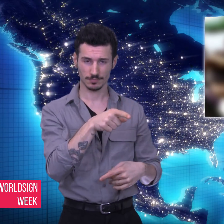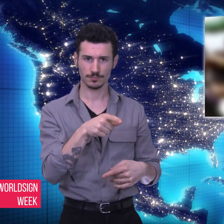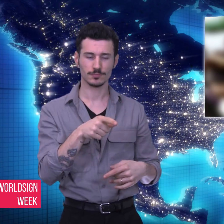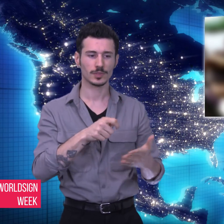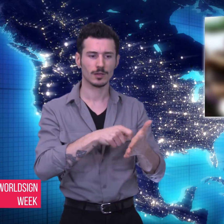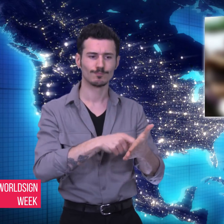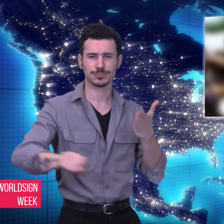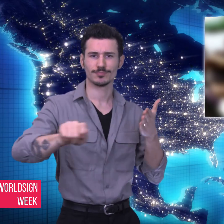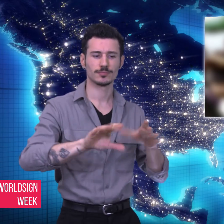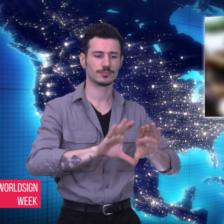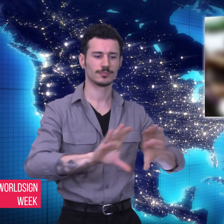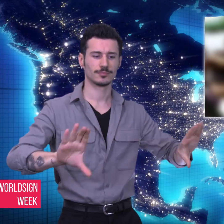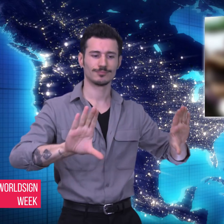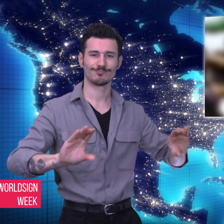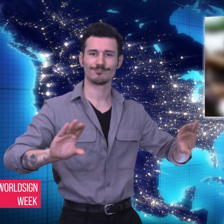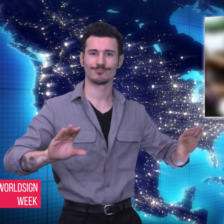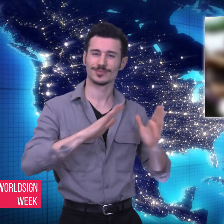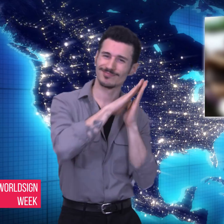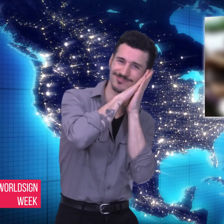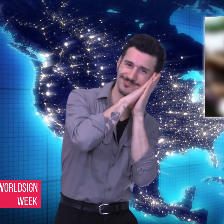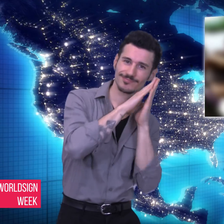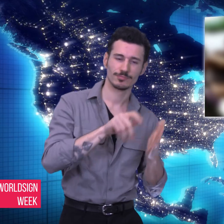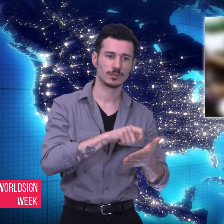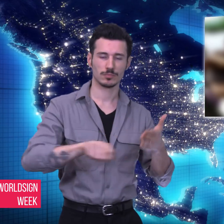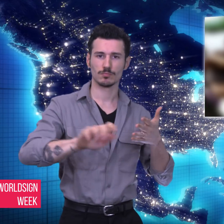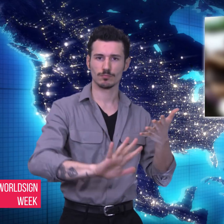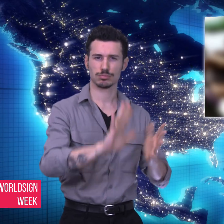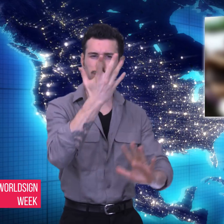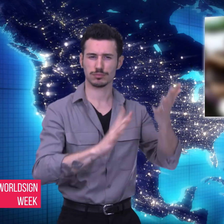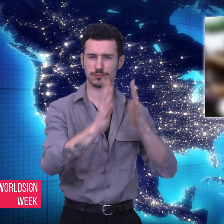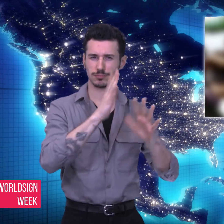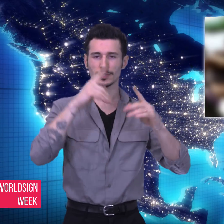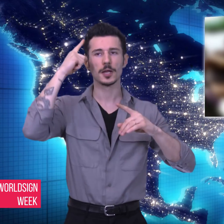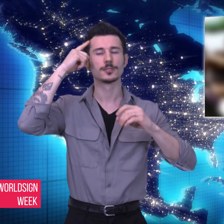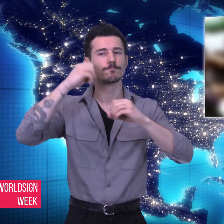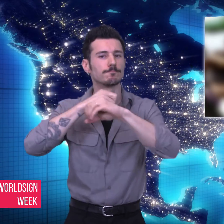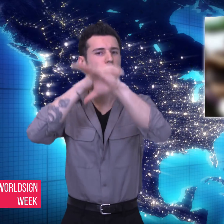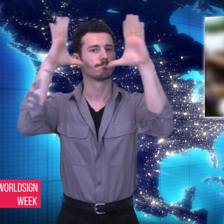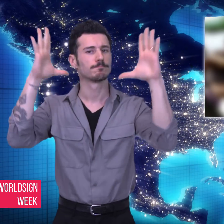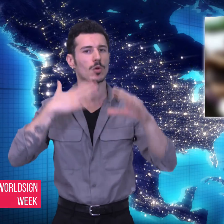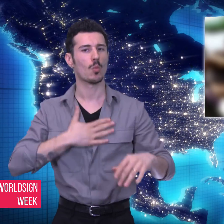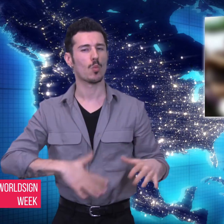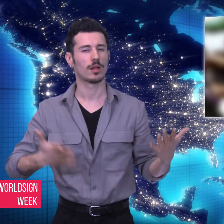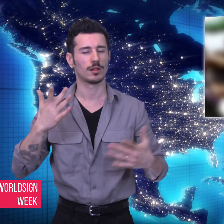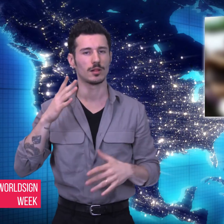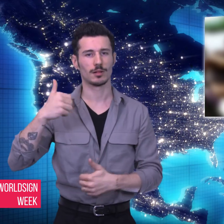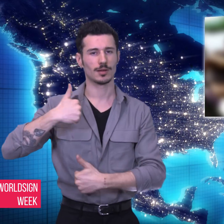force guards to open the cell blocks so